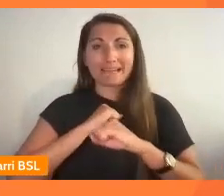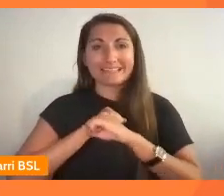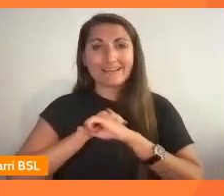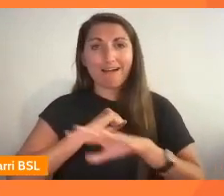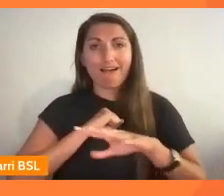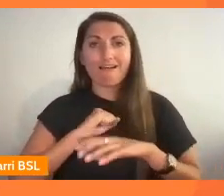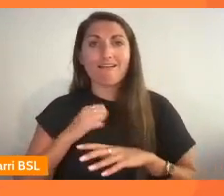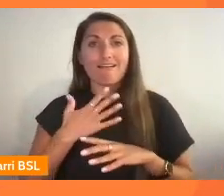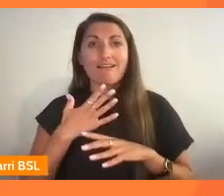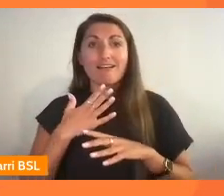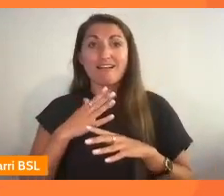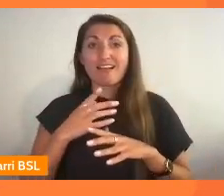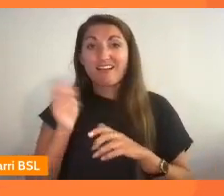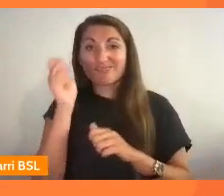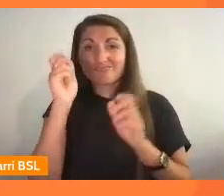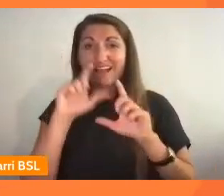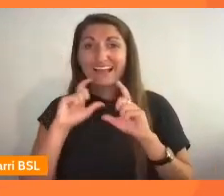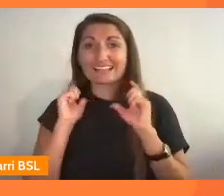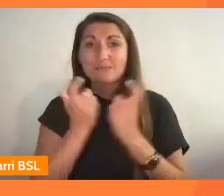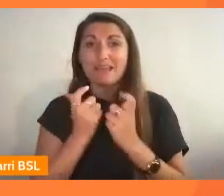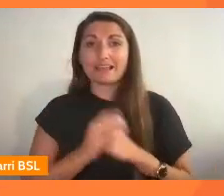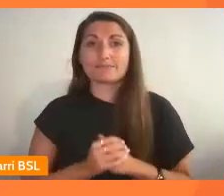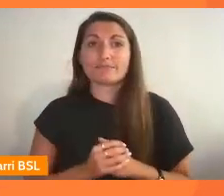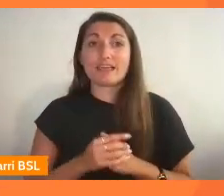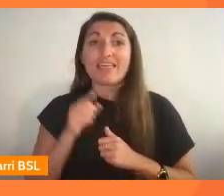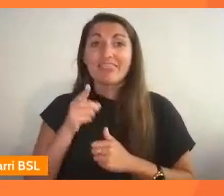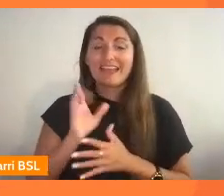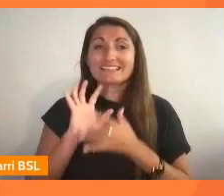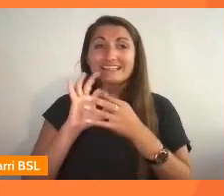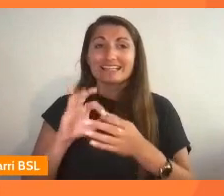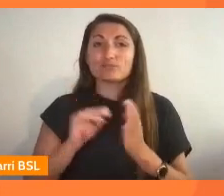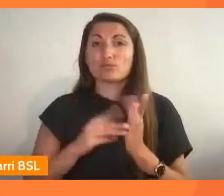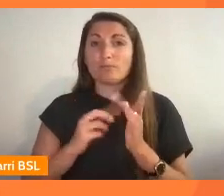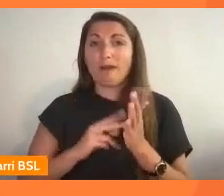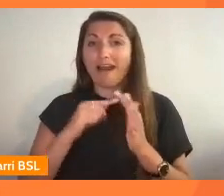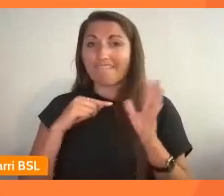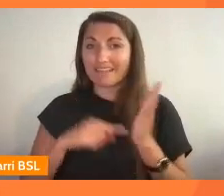with Coventry's Refugee Migrant Centre in partnership with the Home Office,